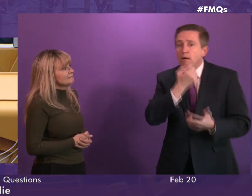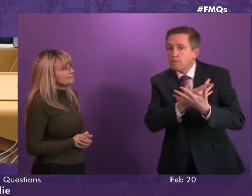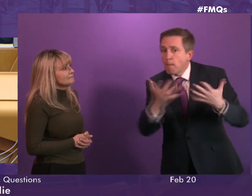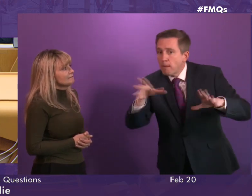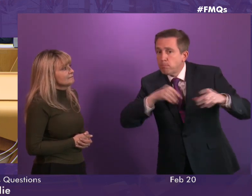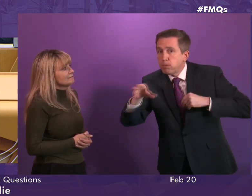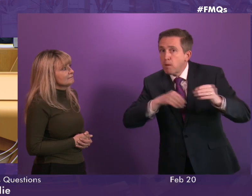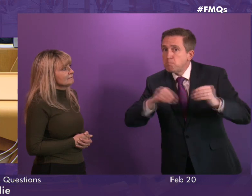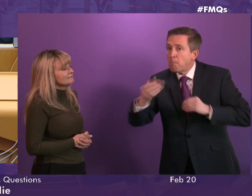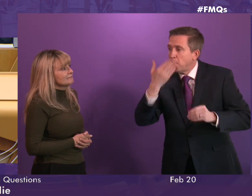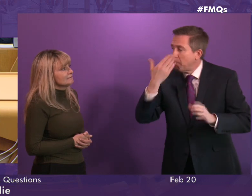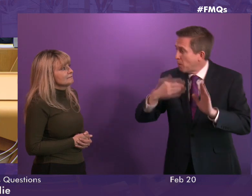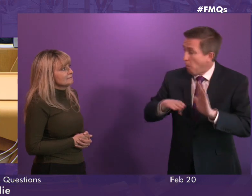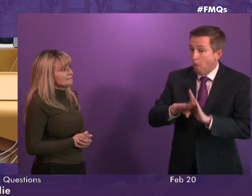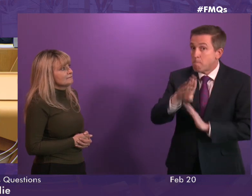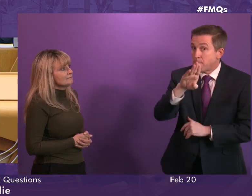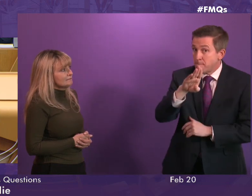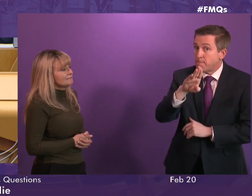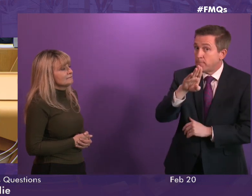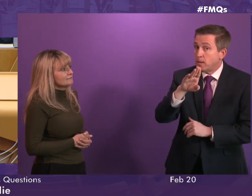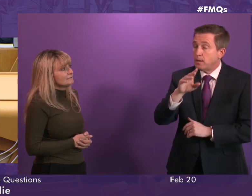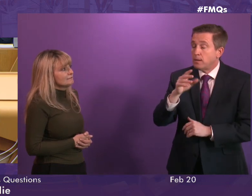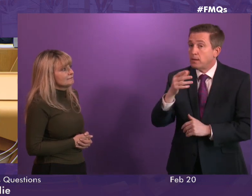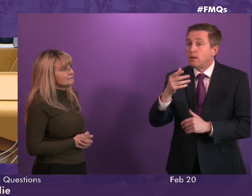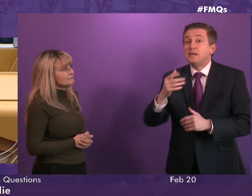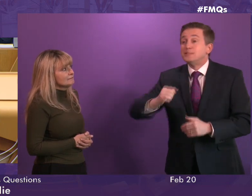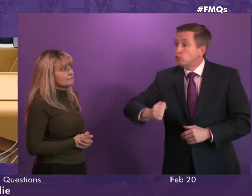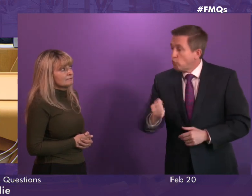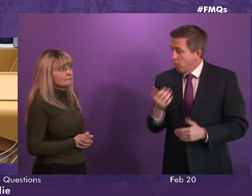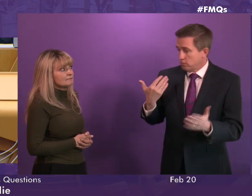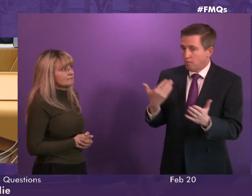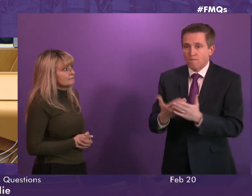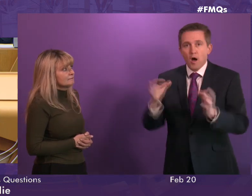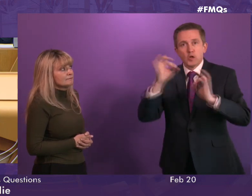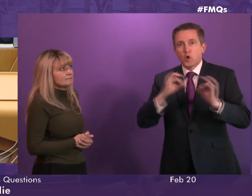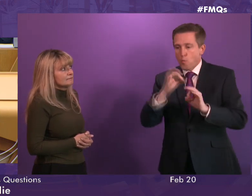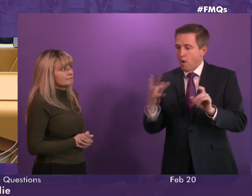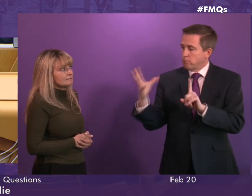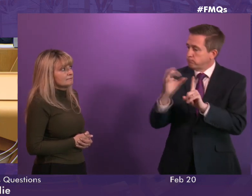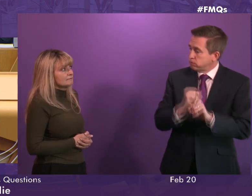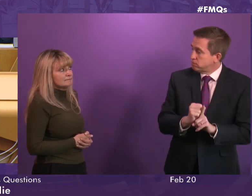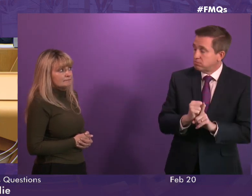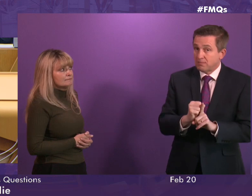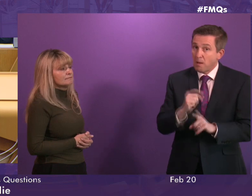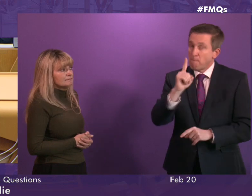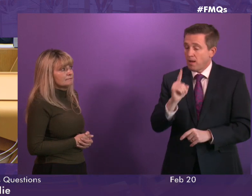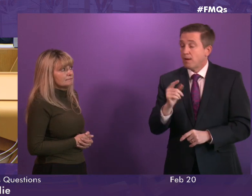has increased dramatically. We do not have any confirmed cases of infection in Scotland, but it is just a matter of time